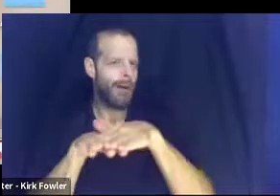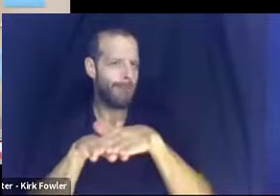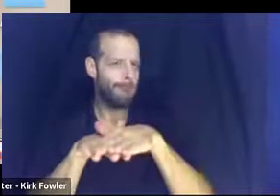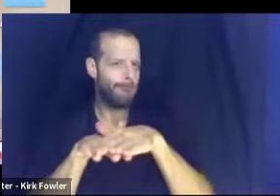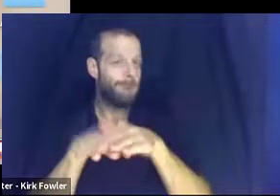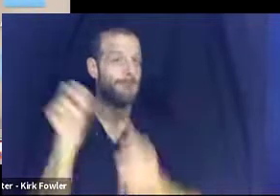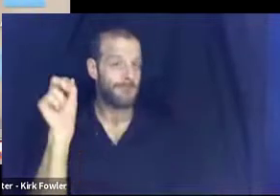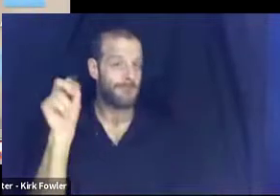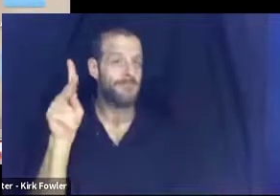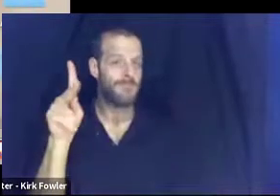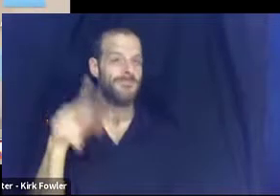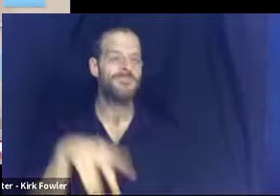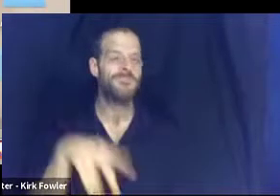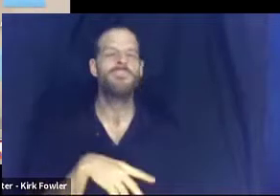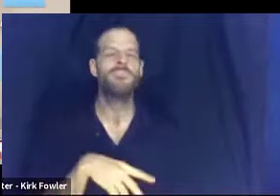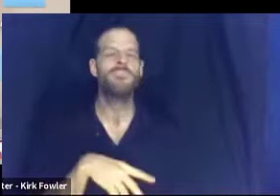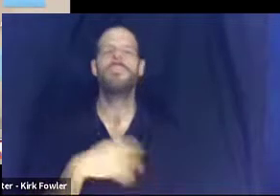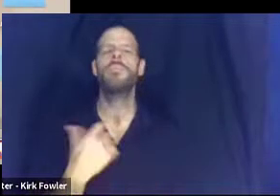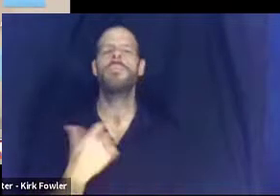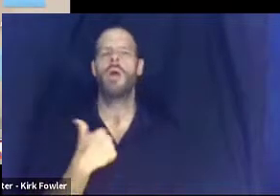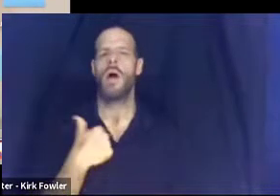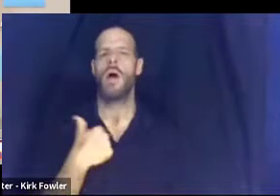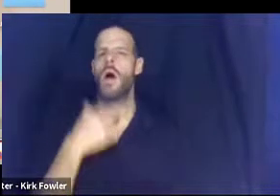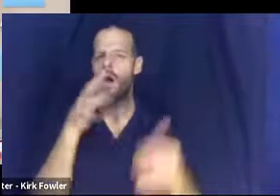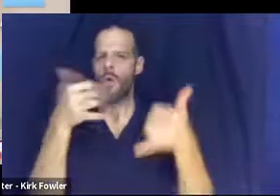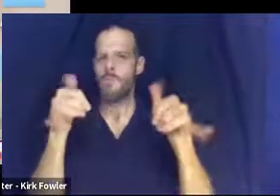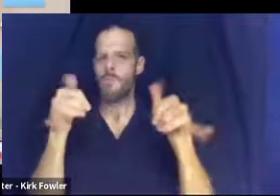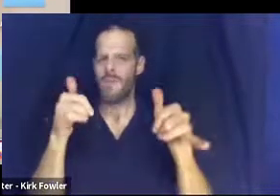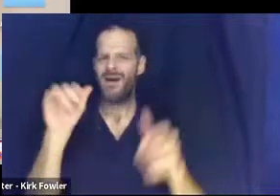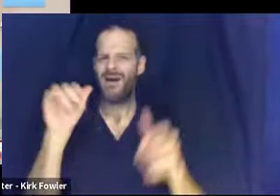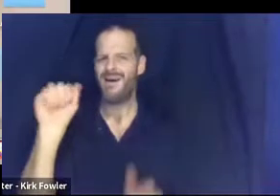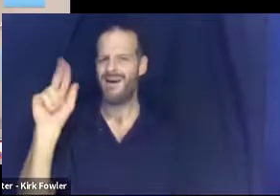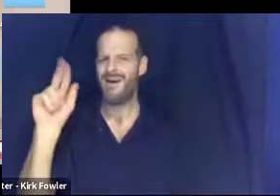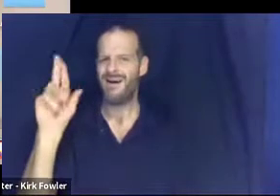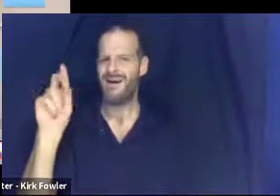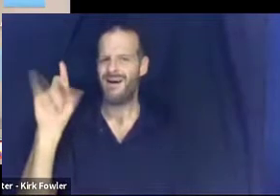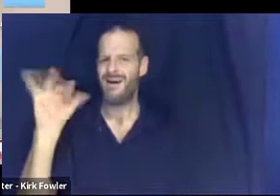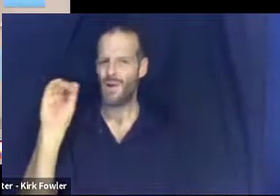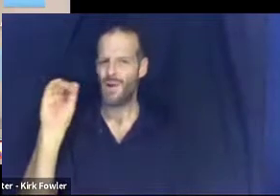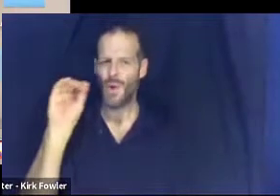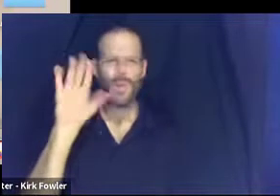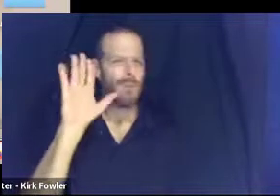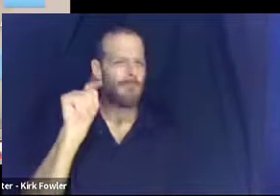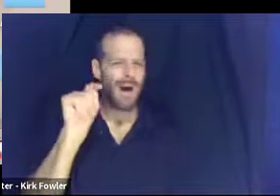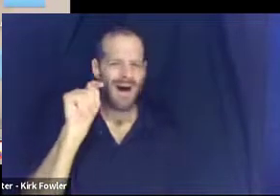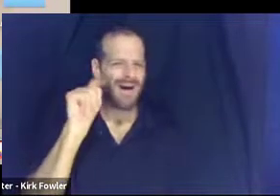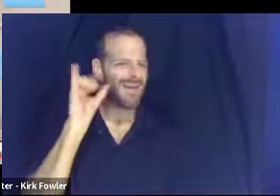And I'm gonna play my audio, but I just wanna tell you, if you don't have access to the audio,